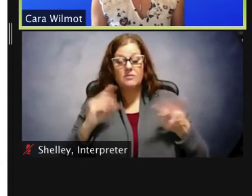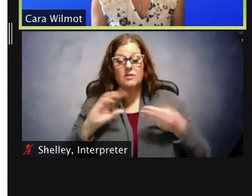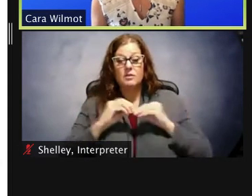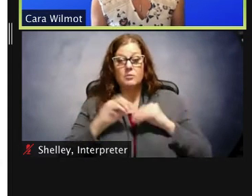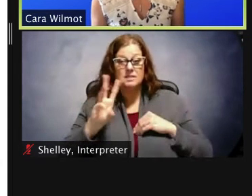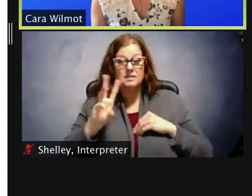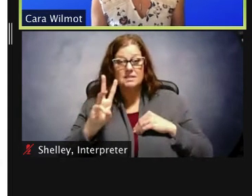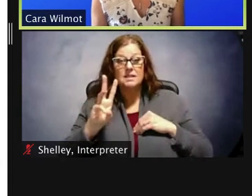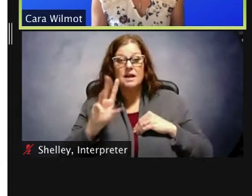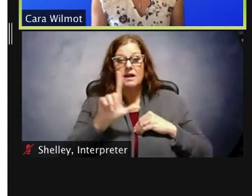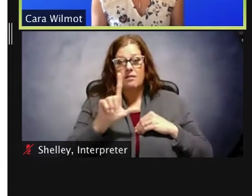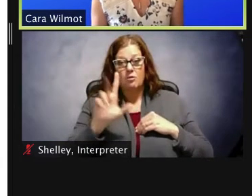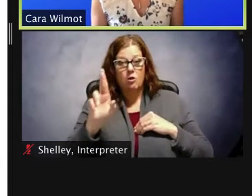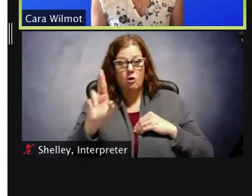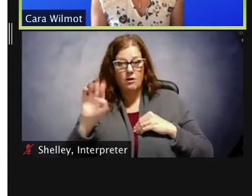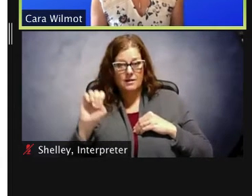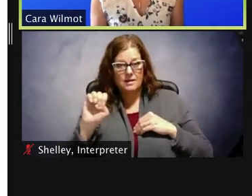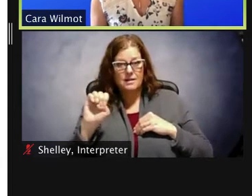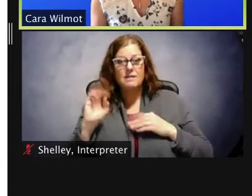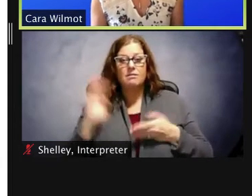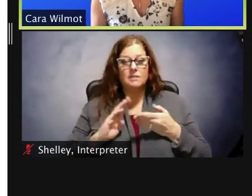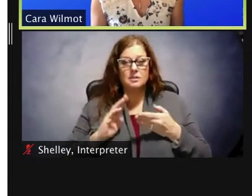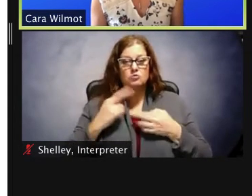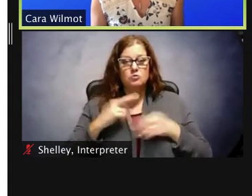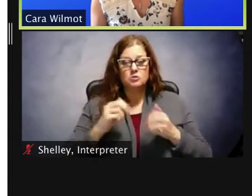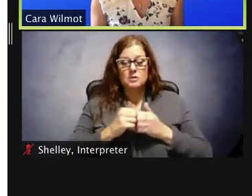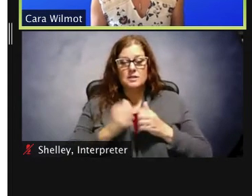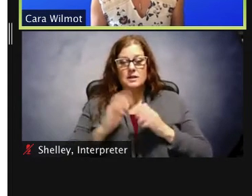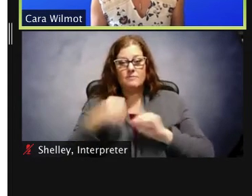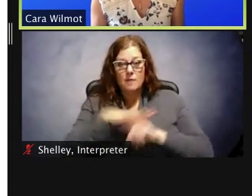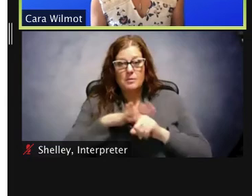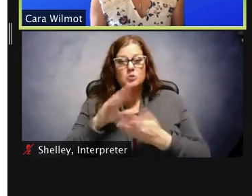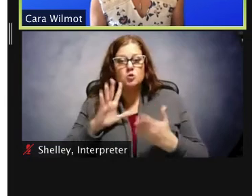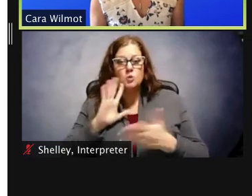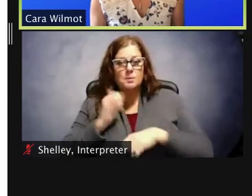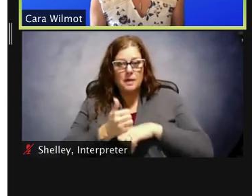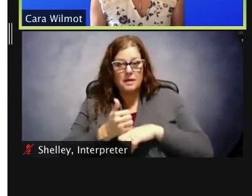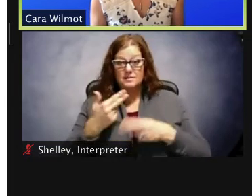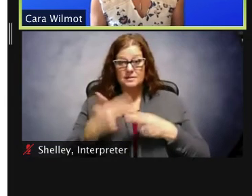environment (LRE) is student based. My name is Cara Wilmot. Thank you to Shelley,